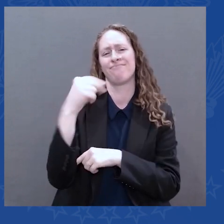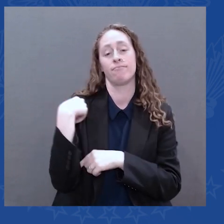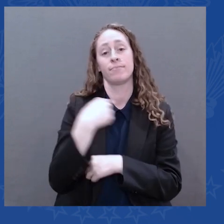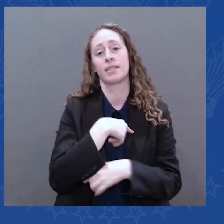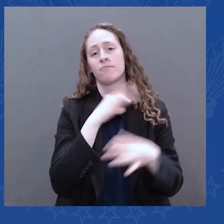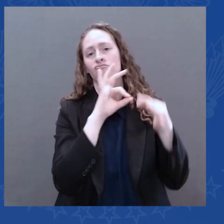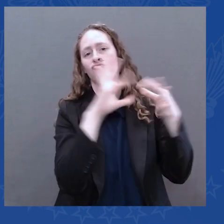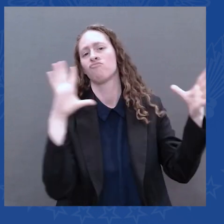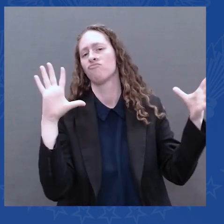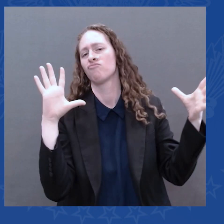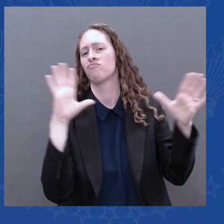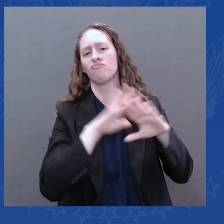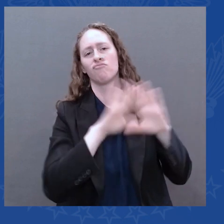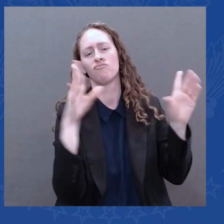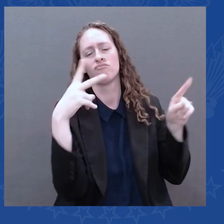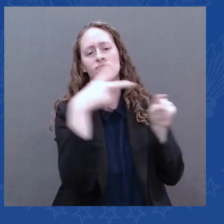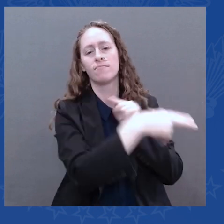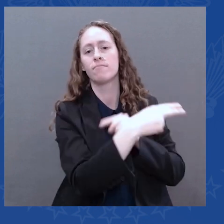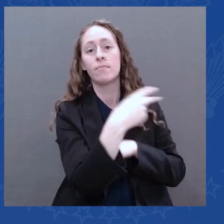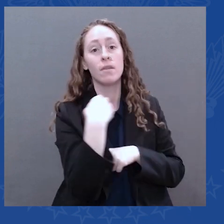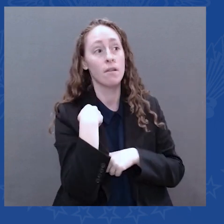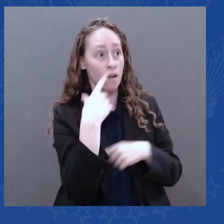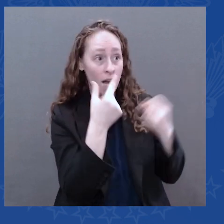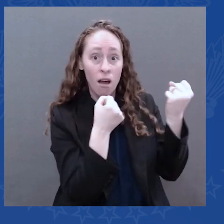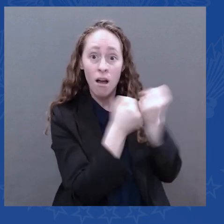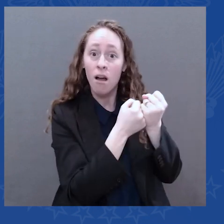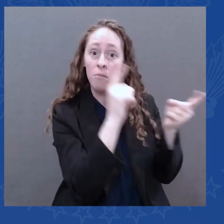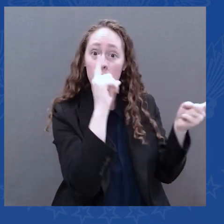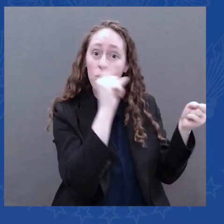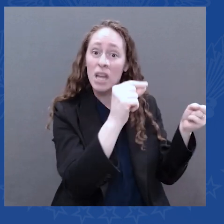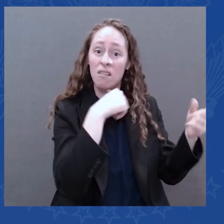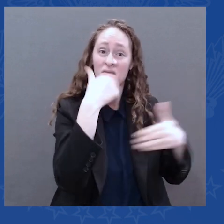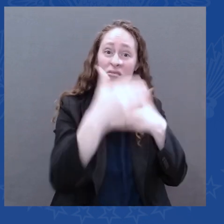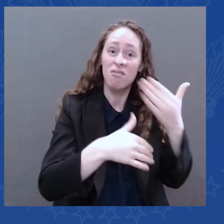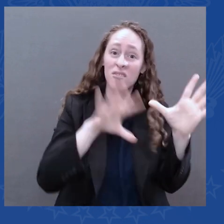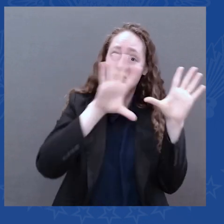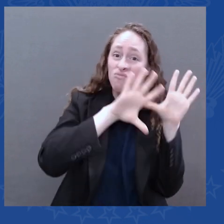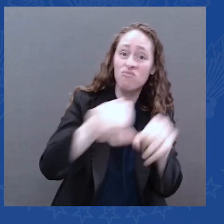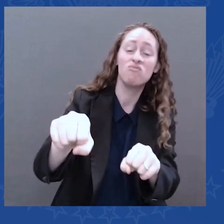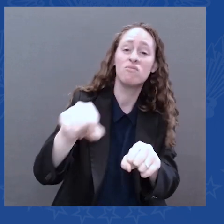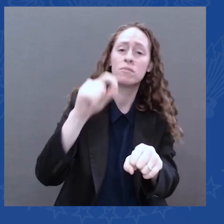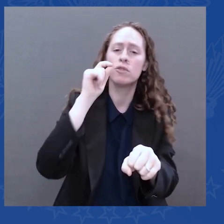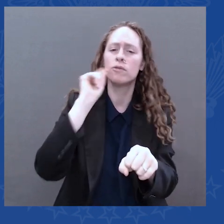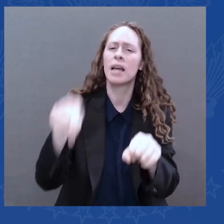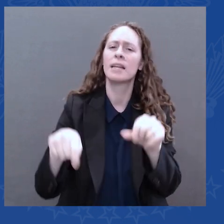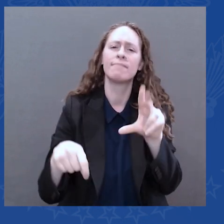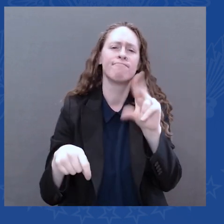At the time, I noted that we were able to take those steps when others could not because the United States